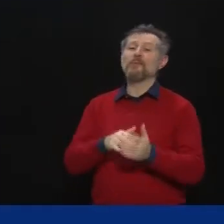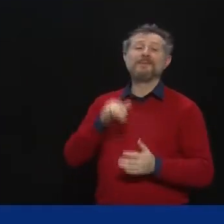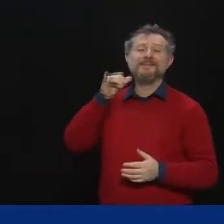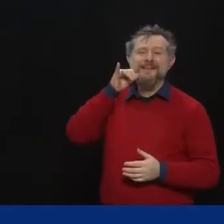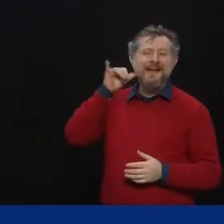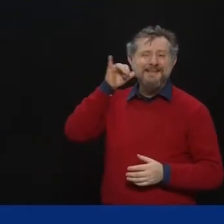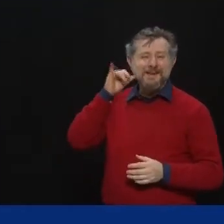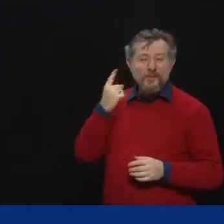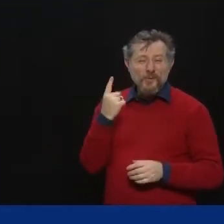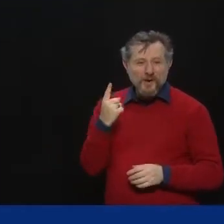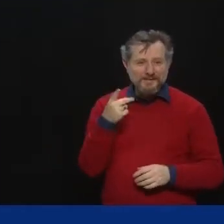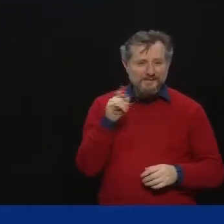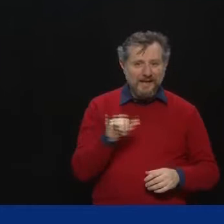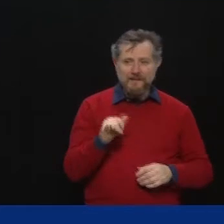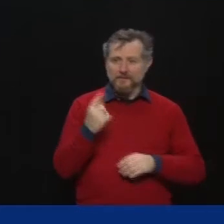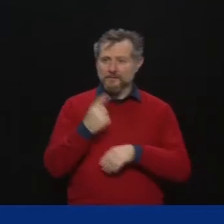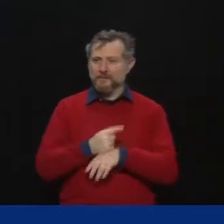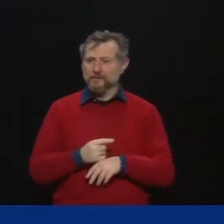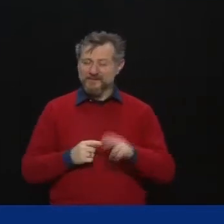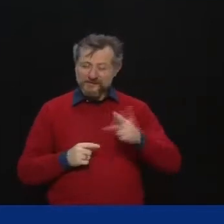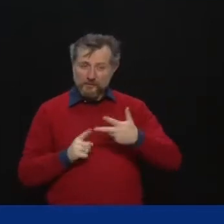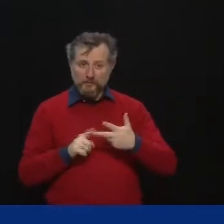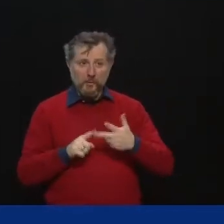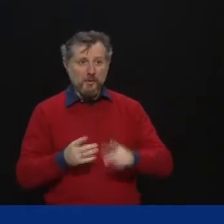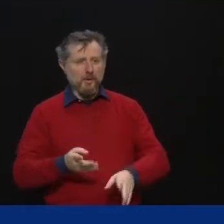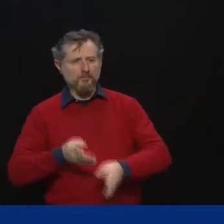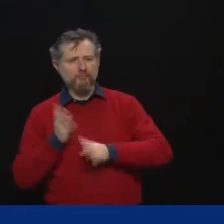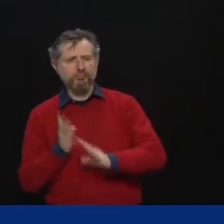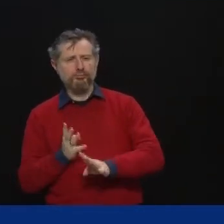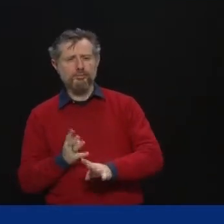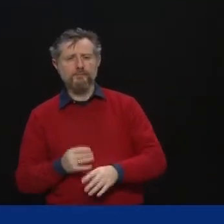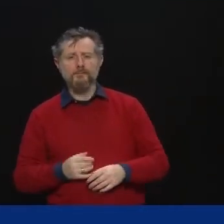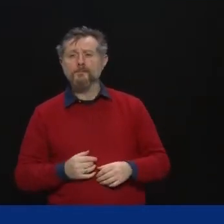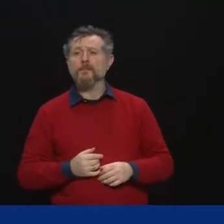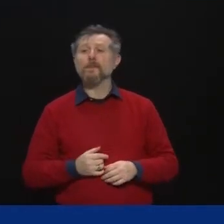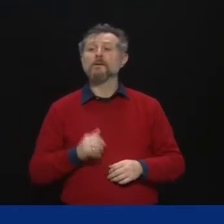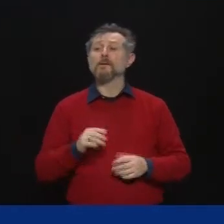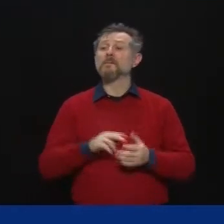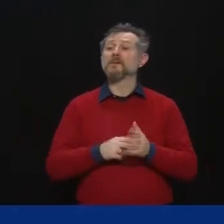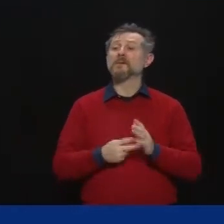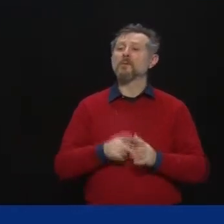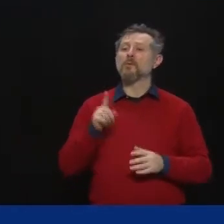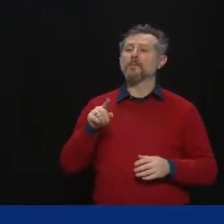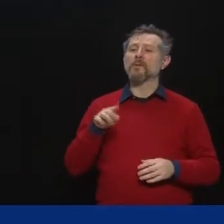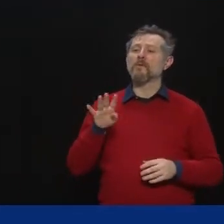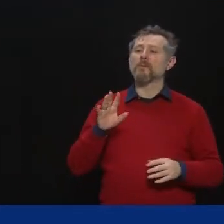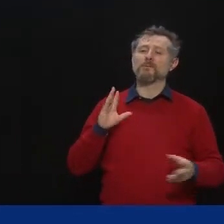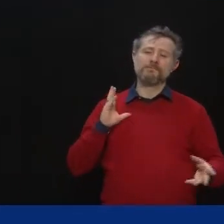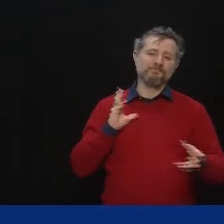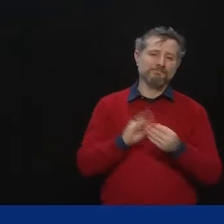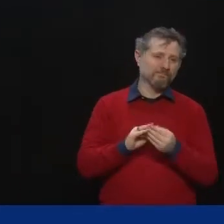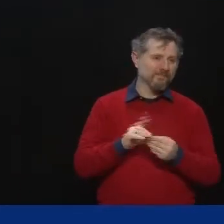ARE NEWER. WE WANT TO FOCUS ON THE BOOSTERS. 80,000 PEOPLE GOT A BOOSTER SHOT YESTERDAY.